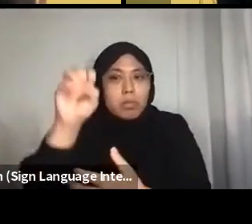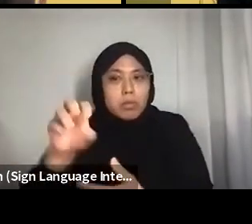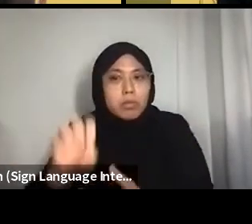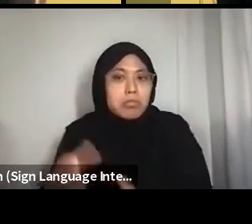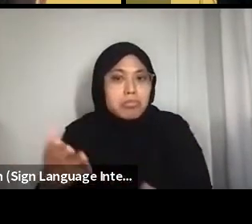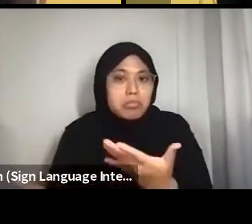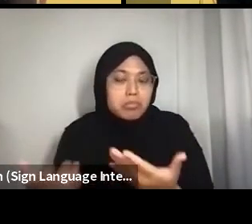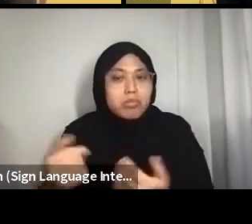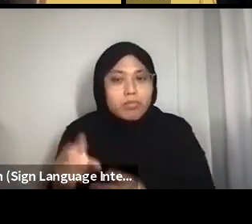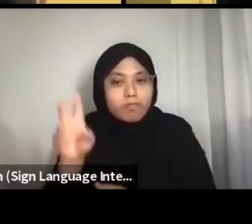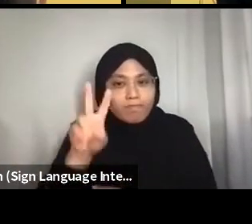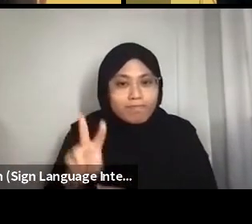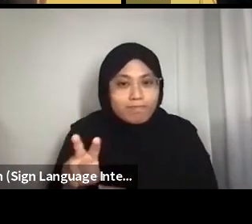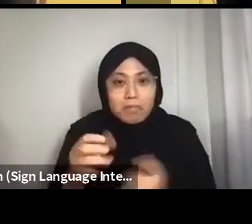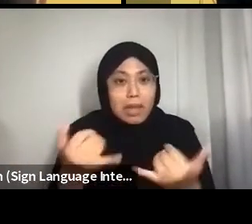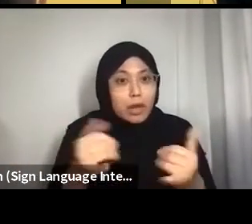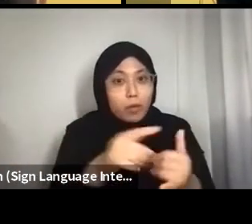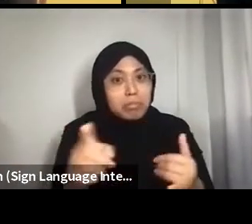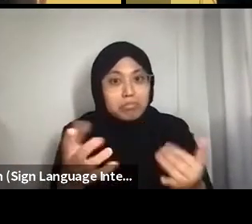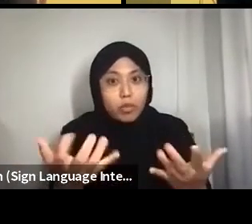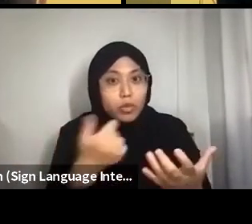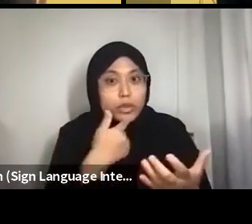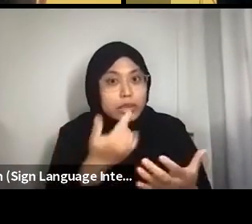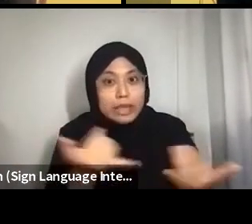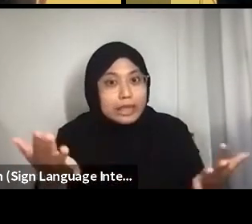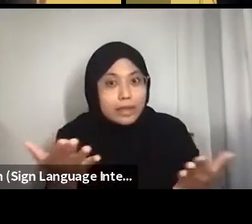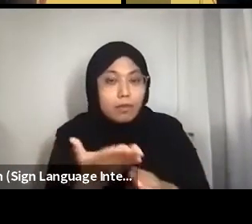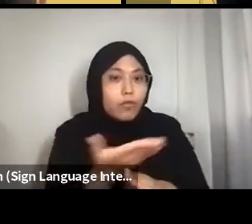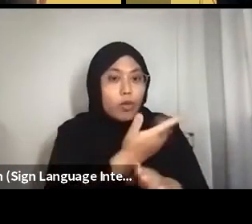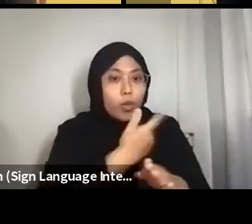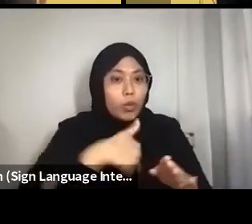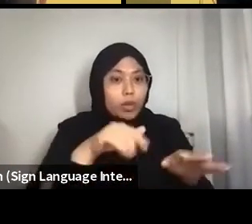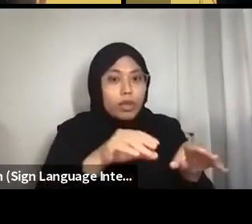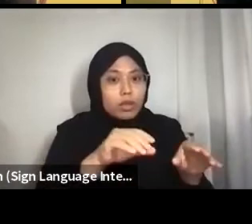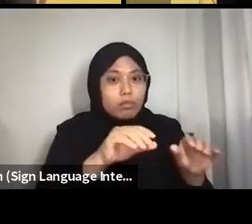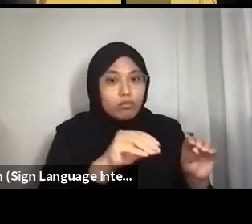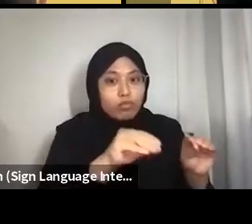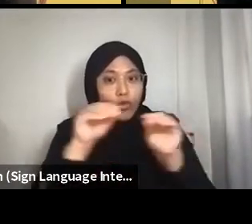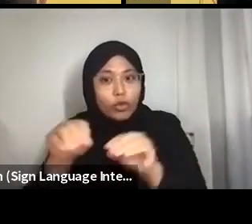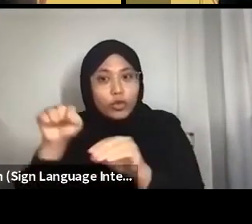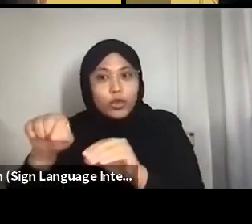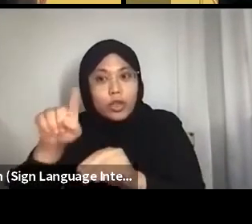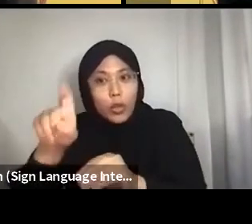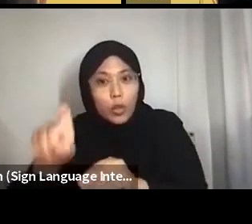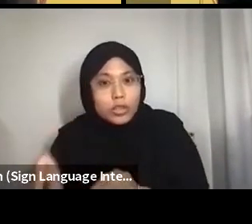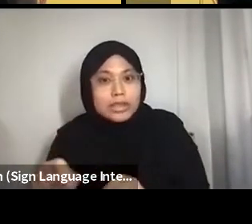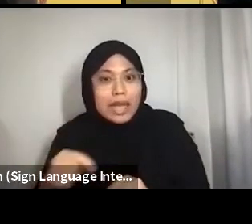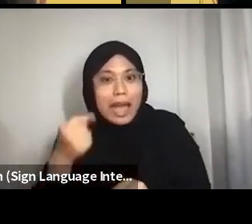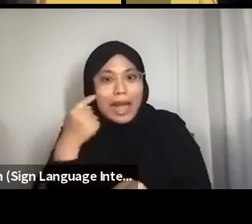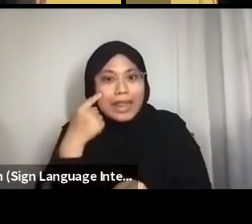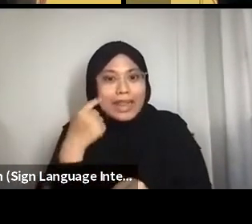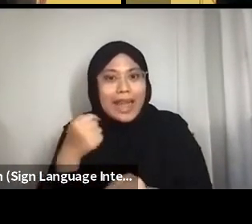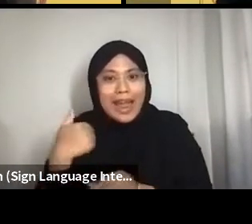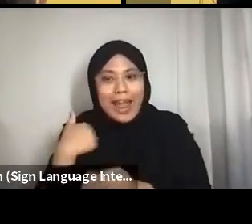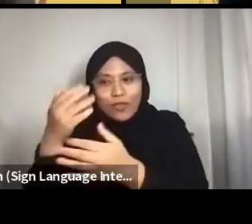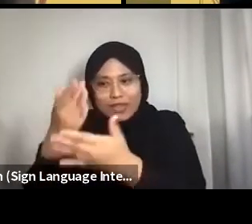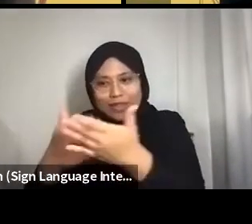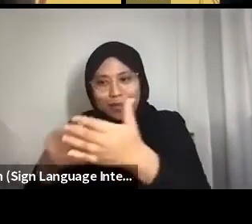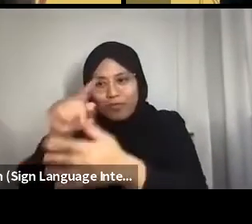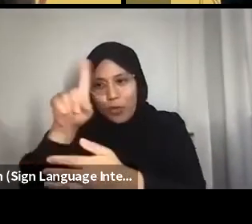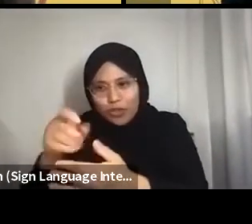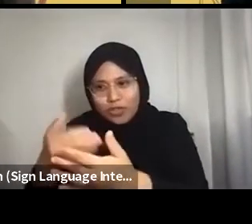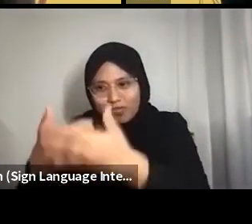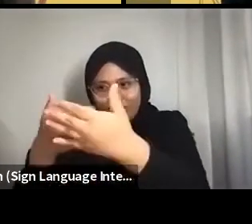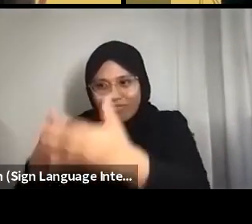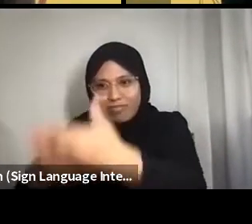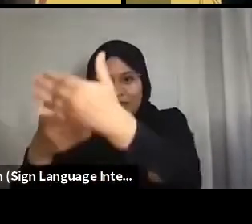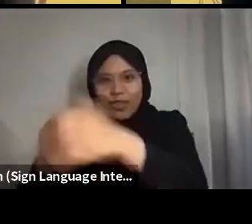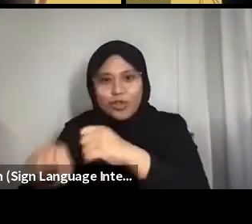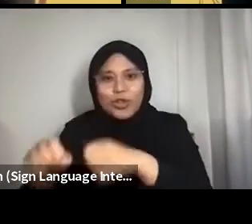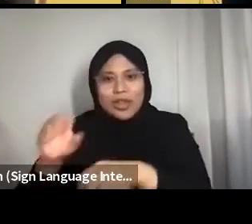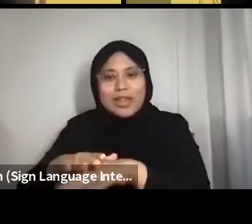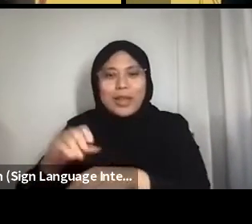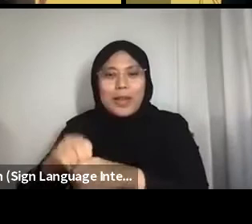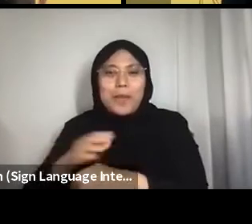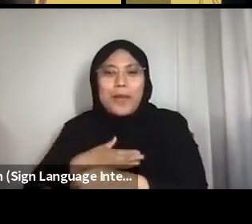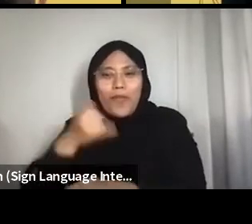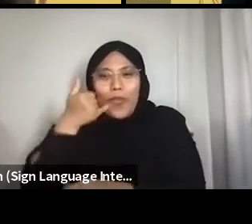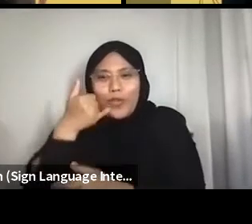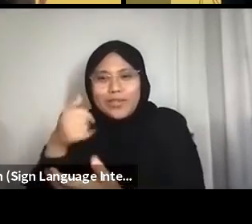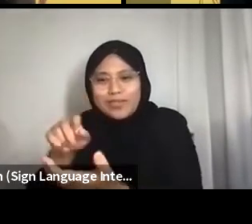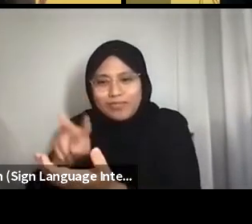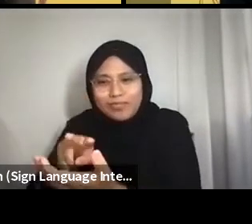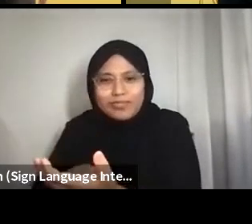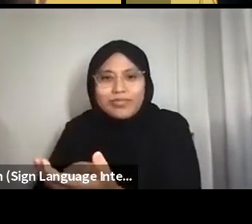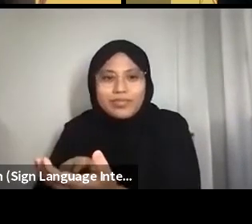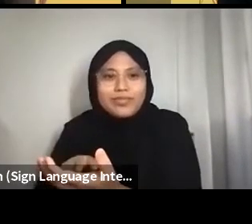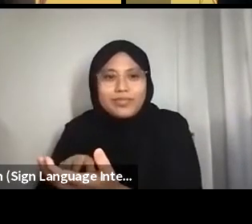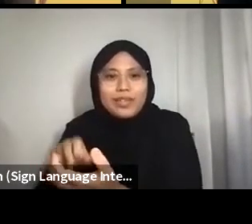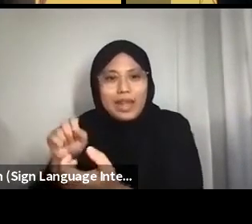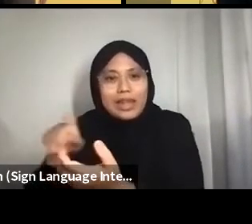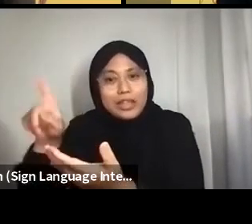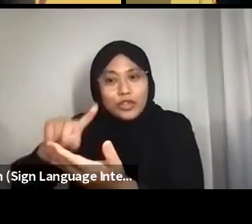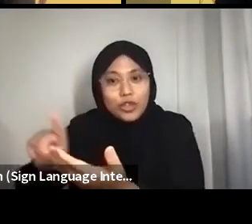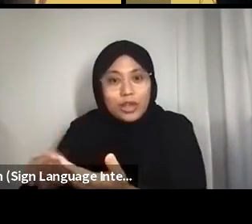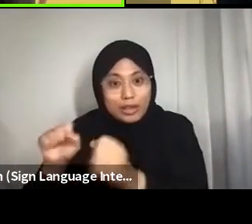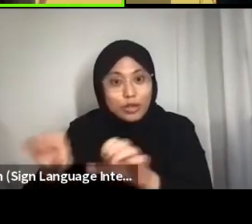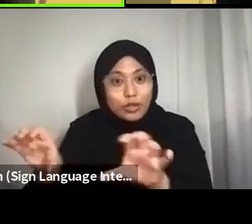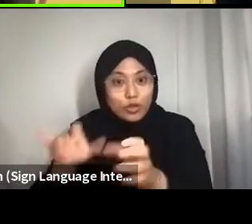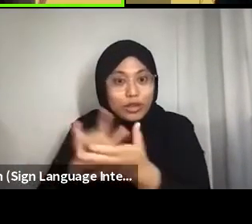Would anyone like to say anything before we move on to that? I think I’m the holder of the questions, it’s on my phone, so shall we do that? Okay.